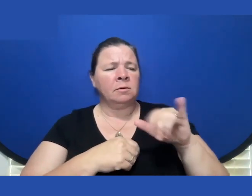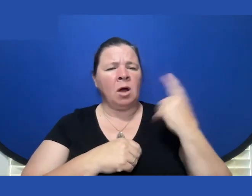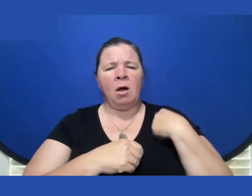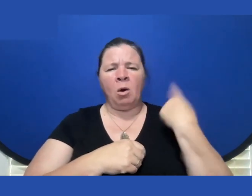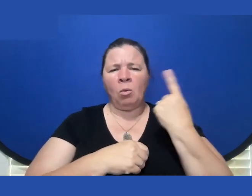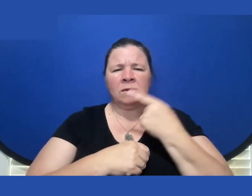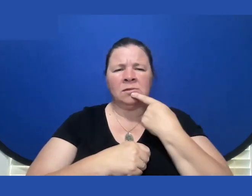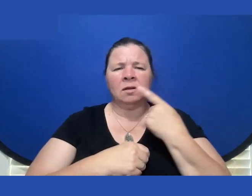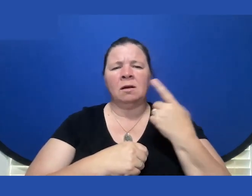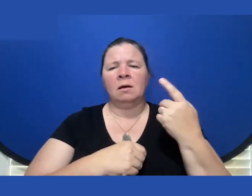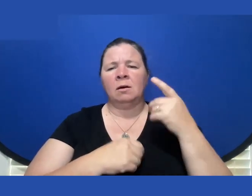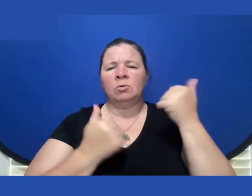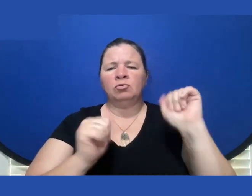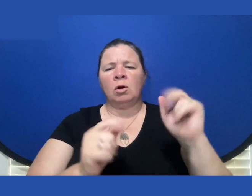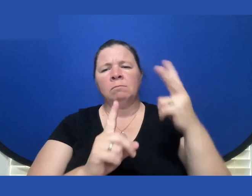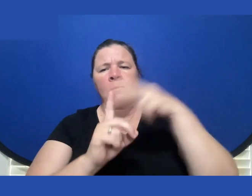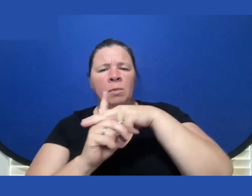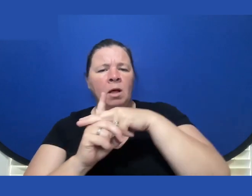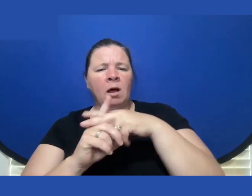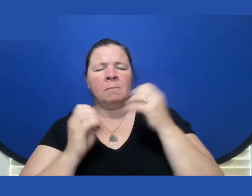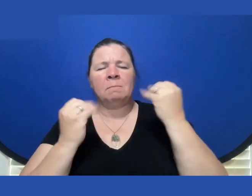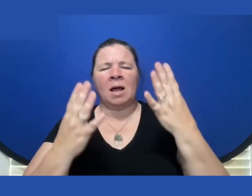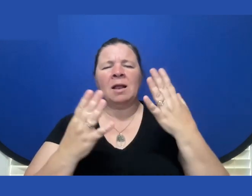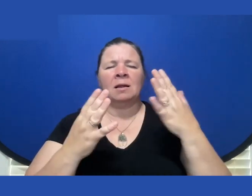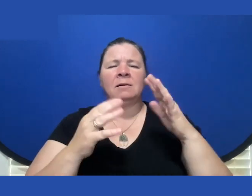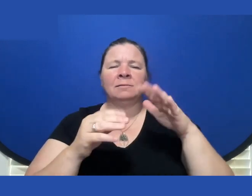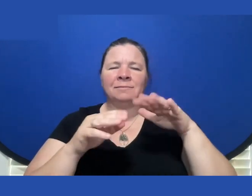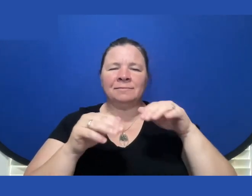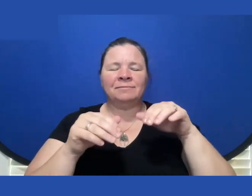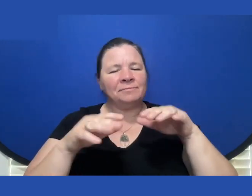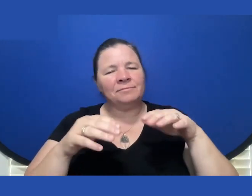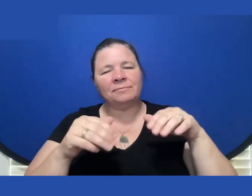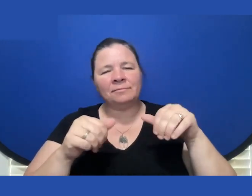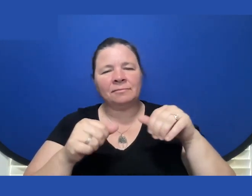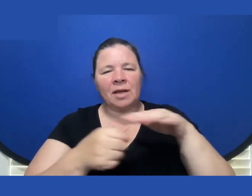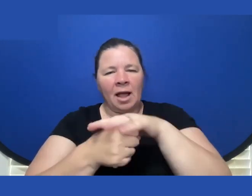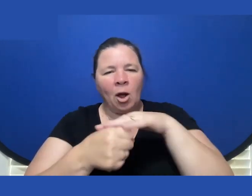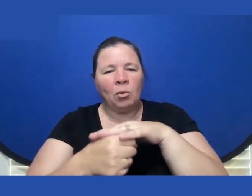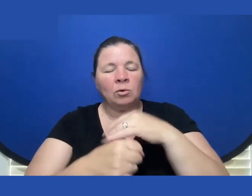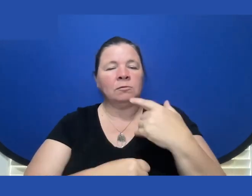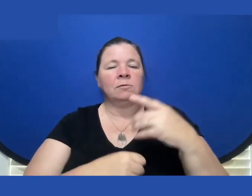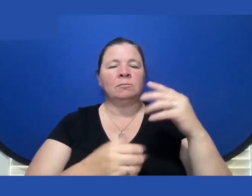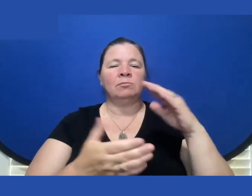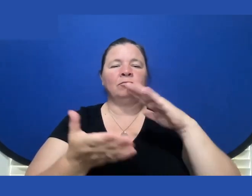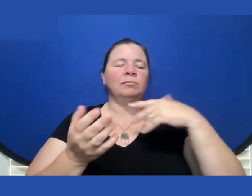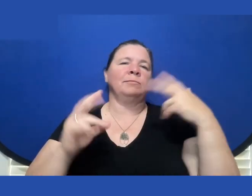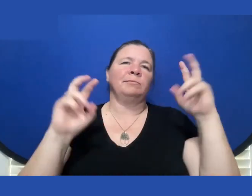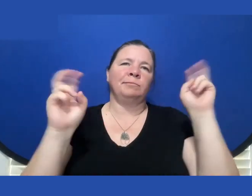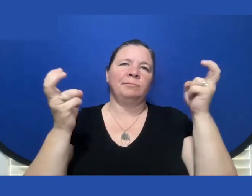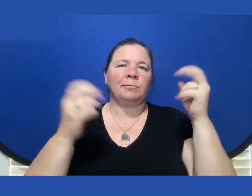you want to try to apply it in so many different areas, but really the bread and butter for what we do and where we have the most impact